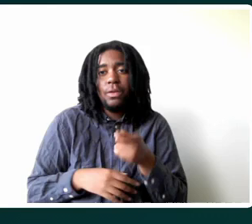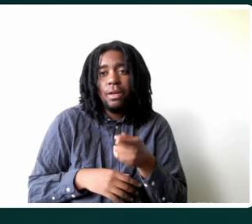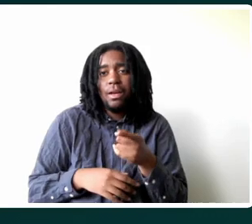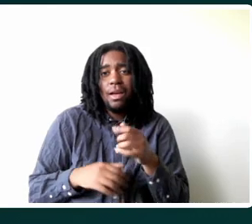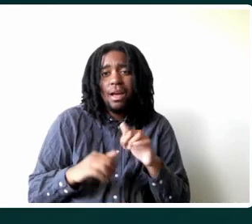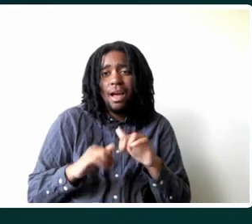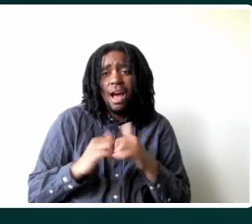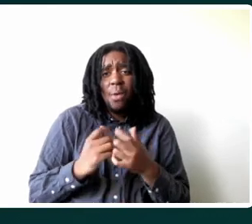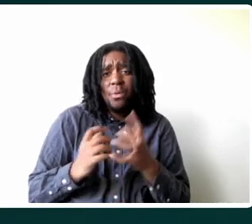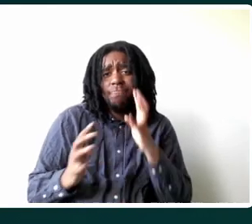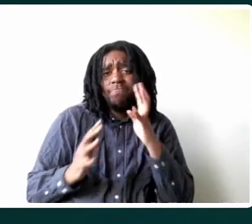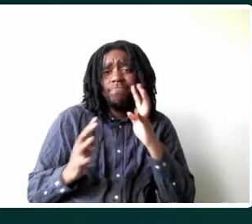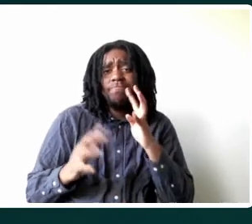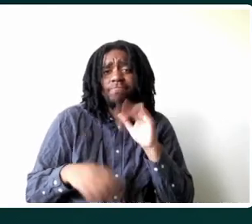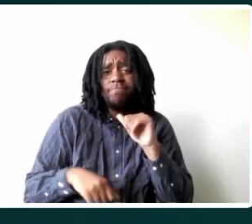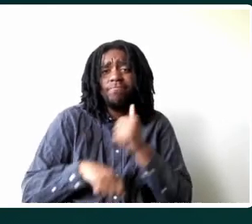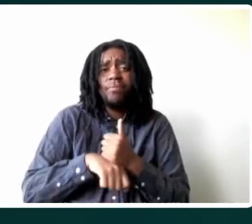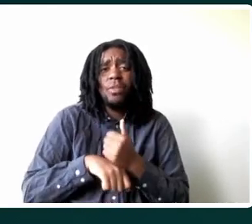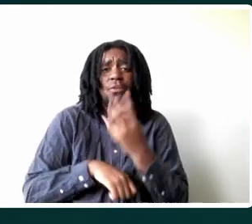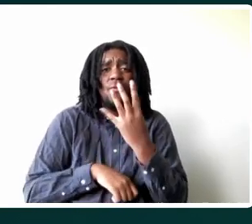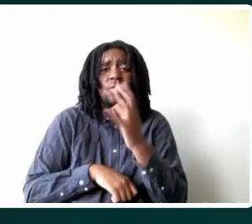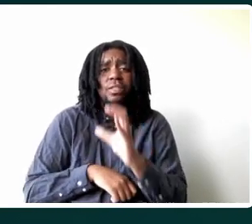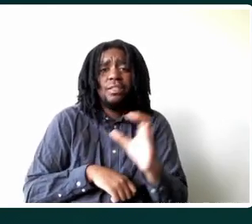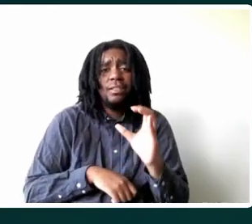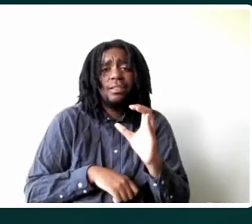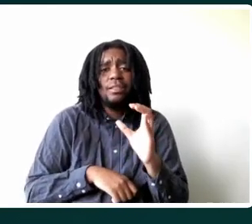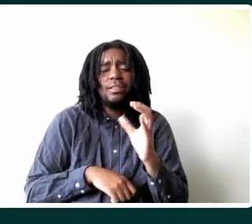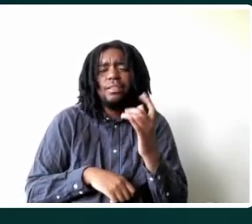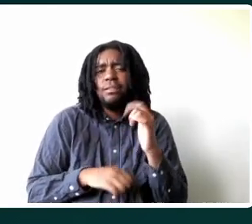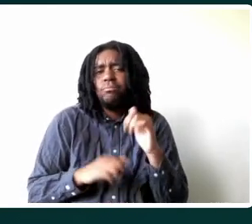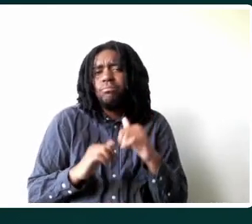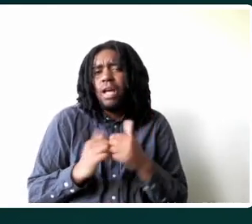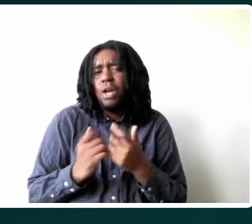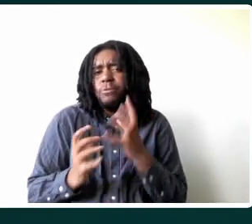even the gratitude and bridge. And Katie, could you explain a little bit about like,